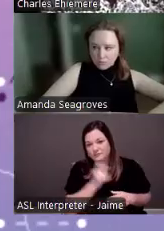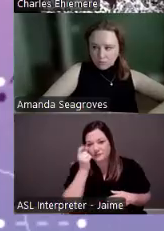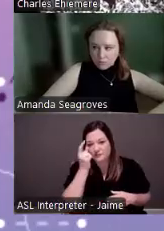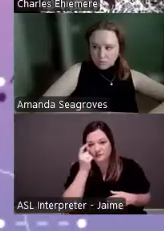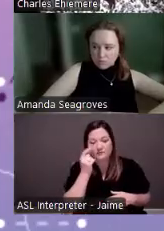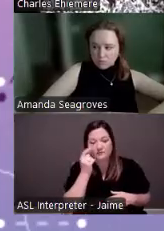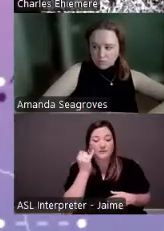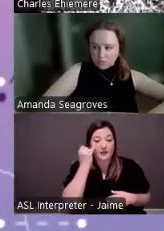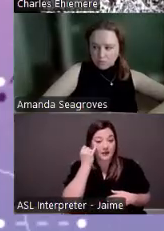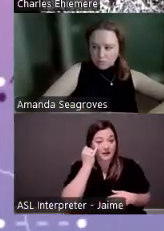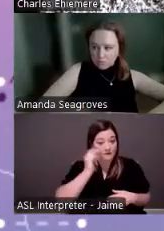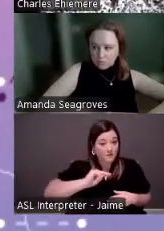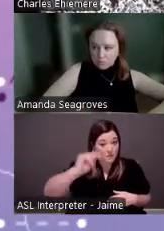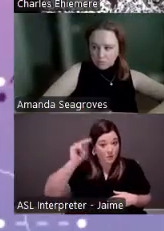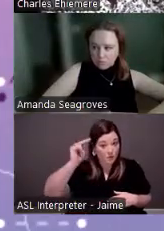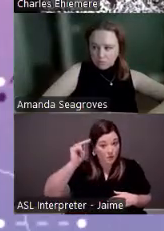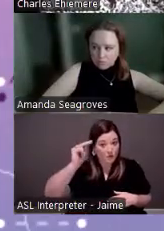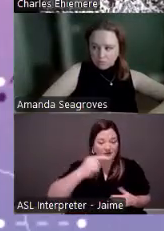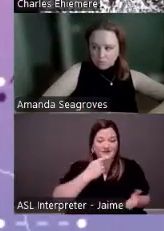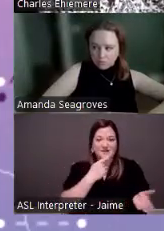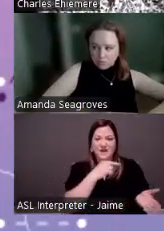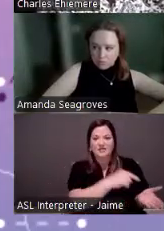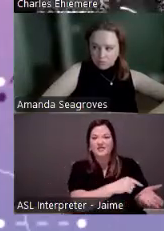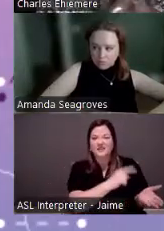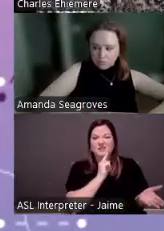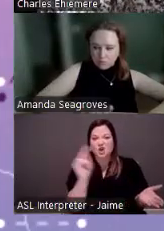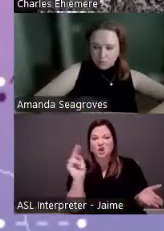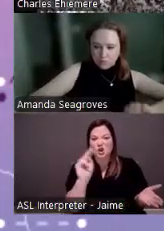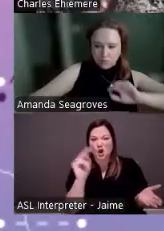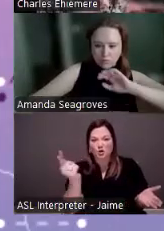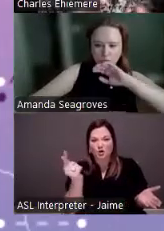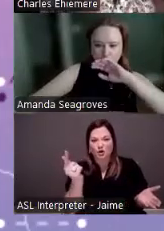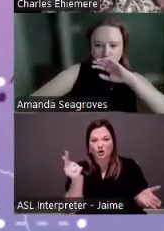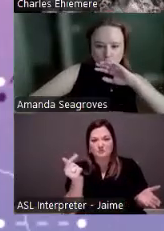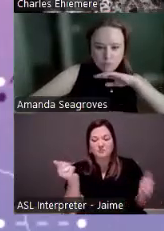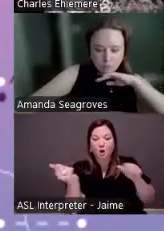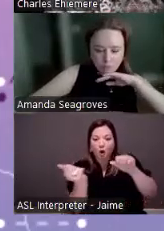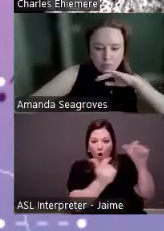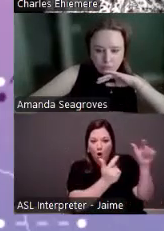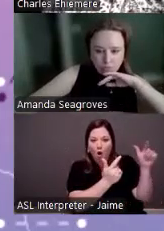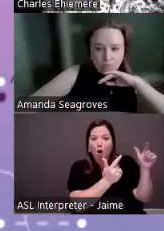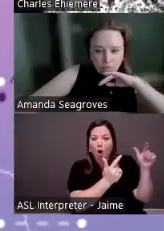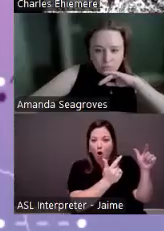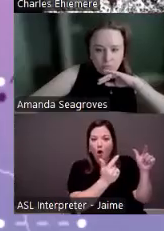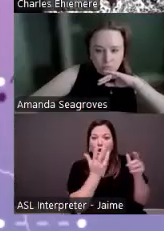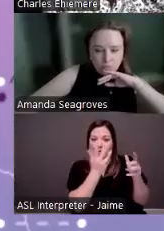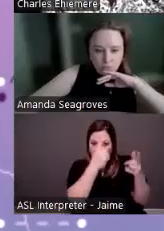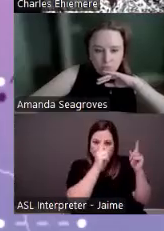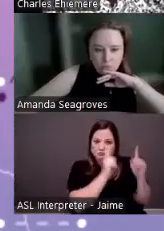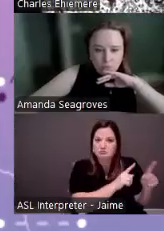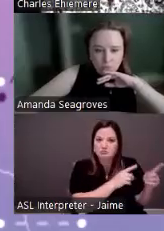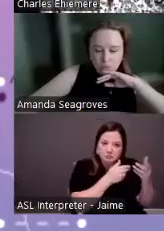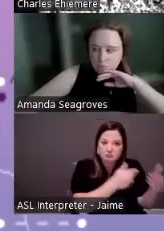said, this is not good, everybody kind of want to go with that without questioning.